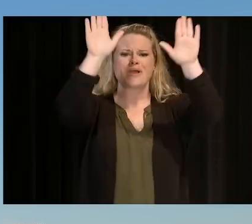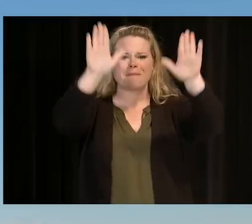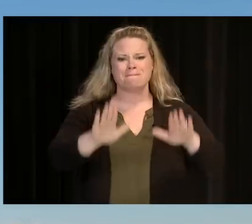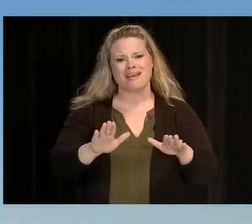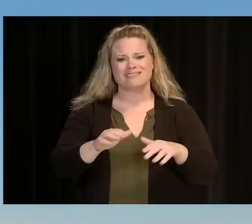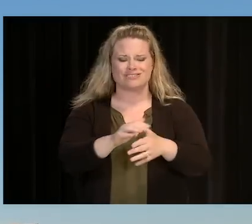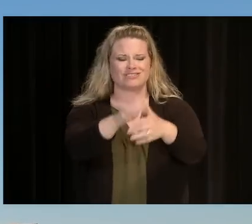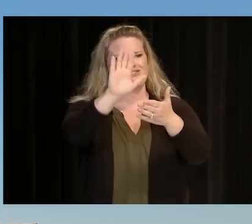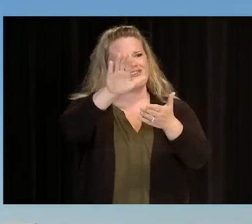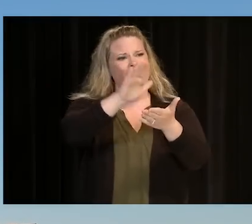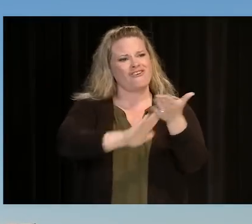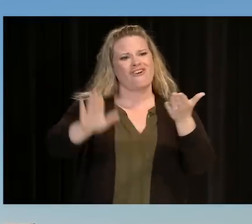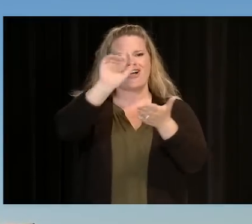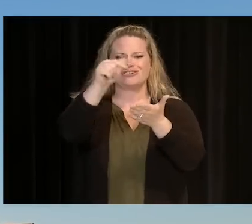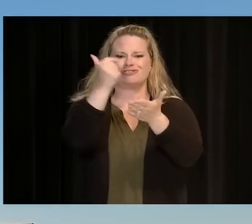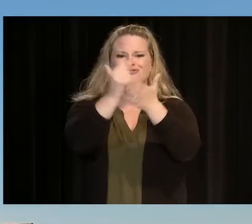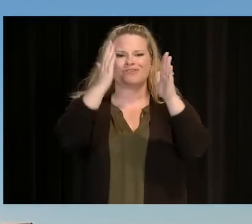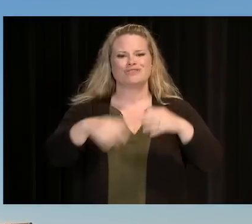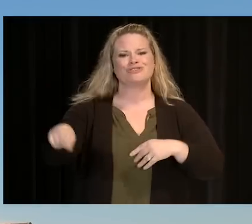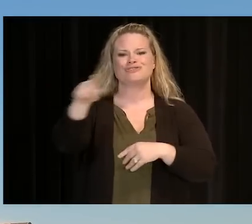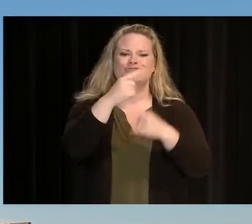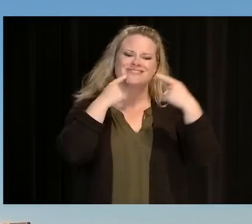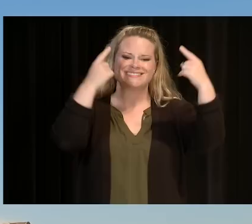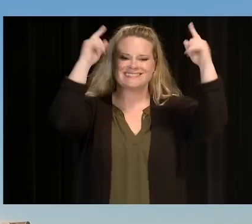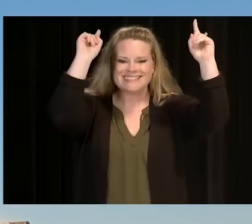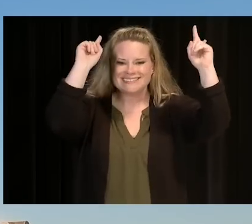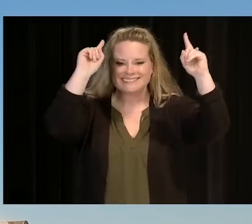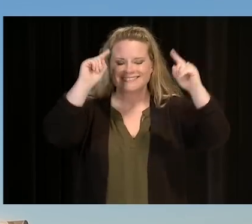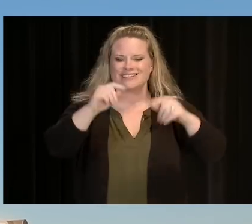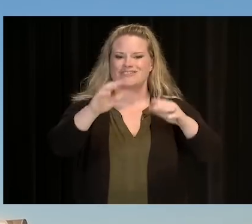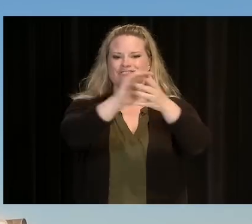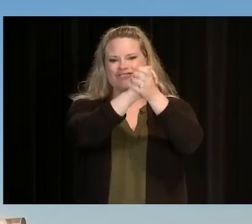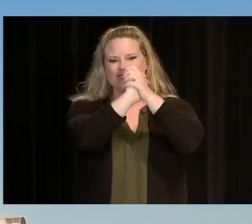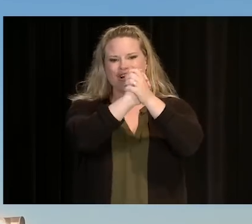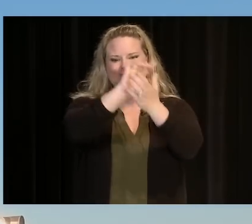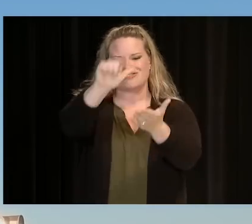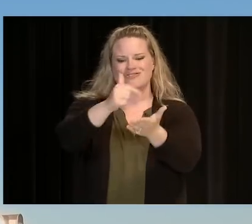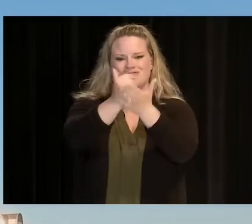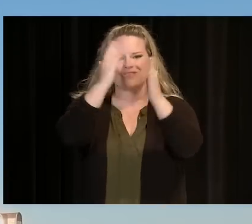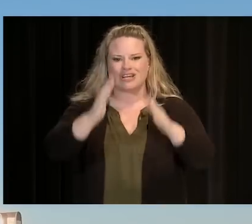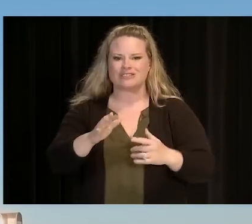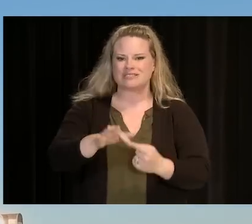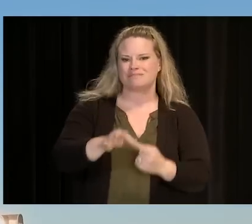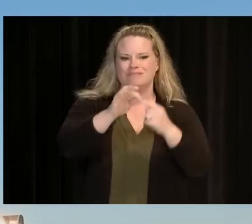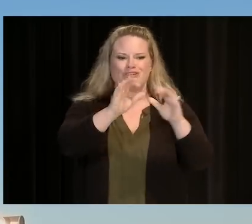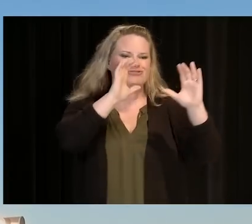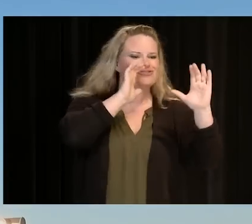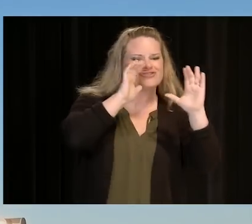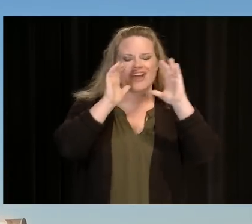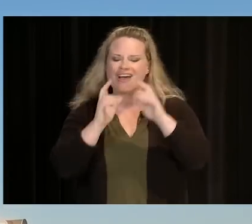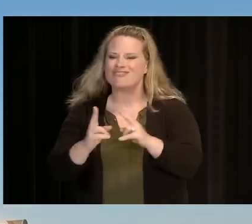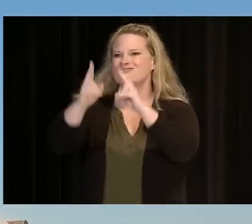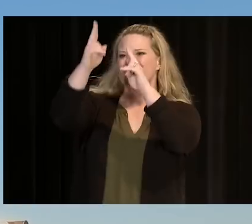COLLEGE GRADUATES, YOU DID IT. CONGRATULATIONS, GRADUATES. AND A SPECIAL SHOUT OUT TO OUR HONORS GRADUATES.